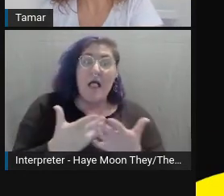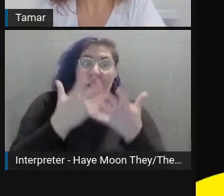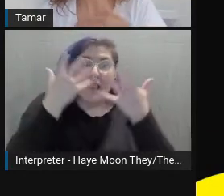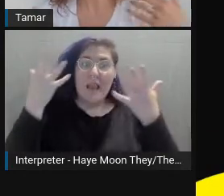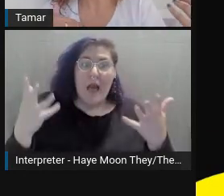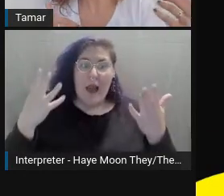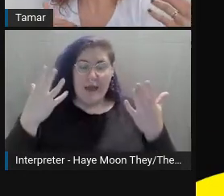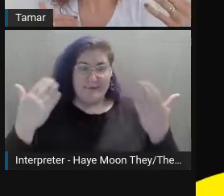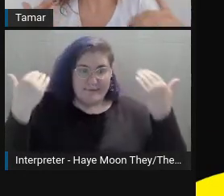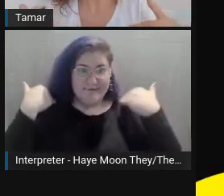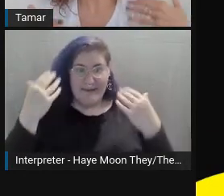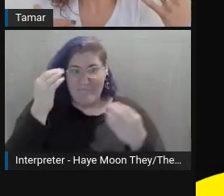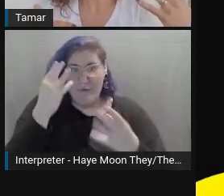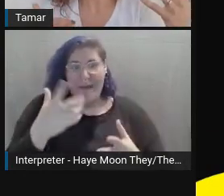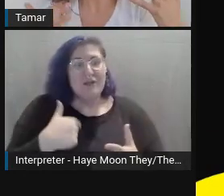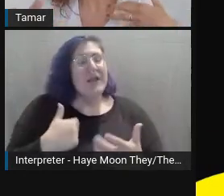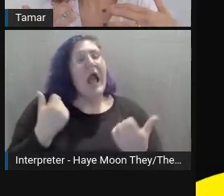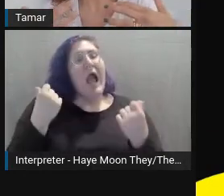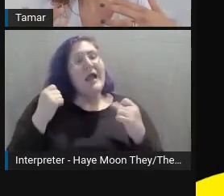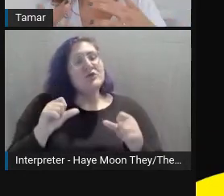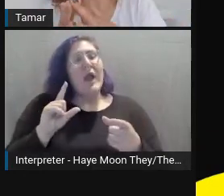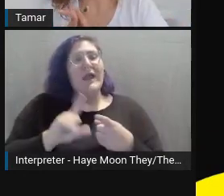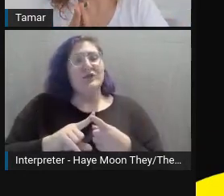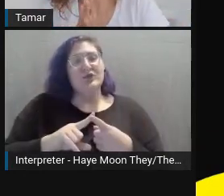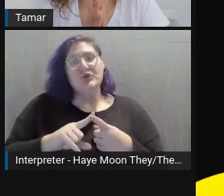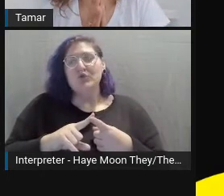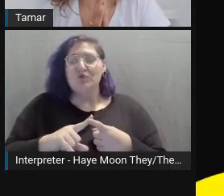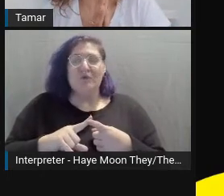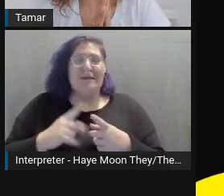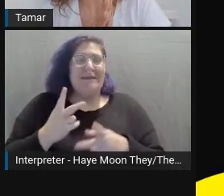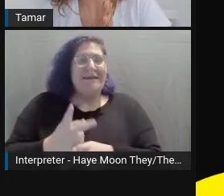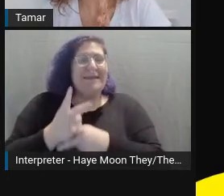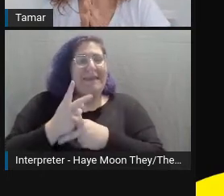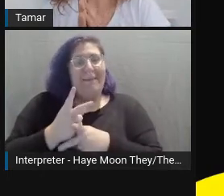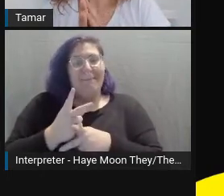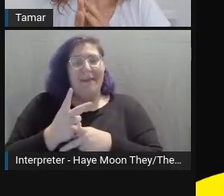I try to keep it at the higher level rather than go technical.